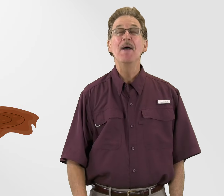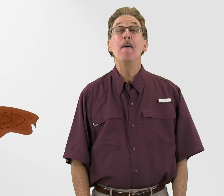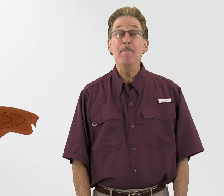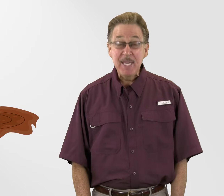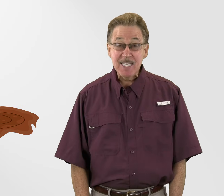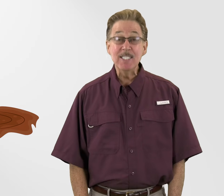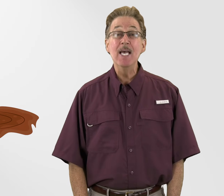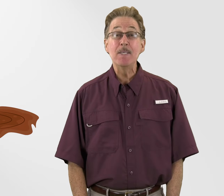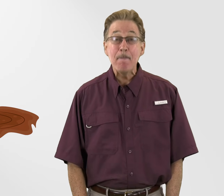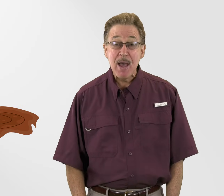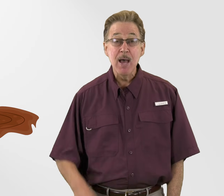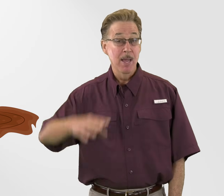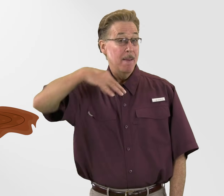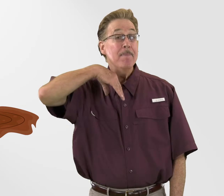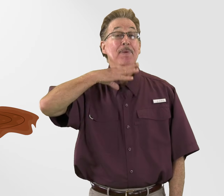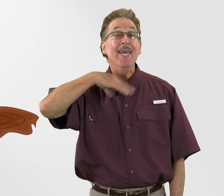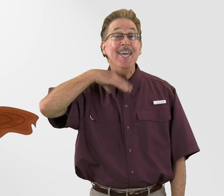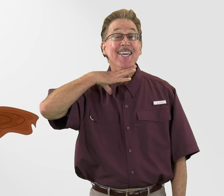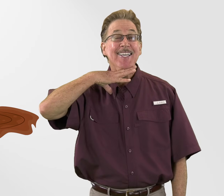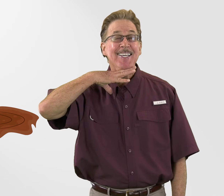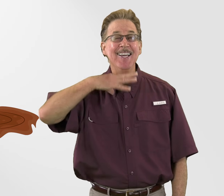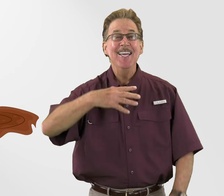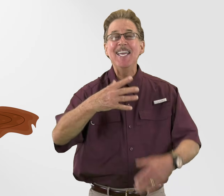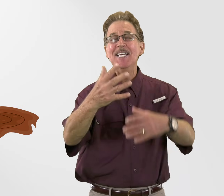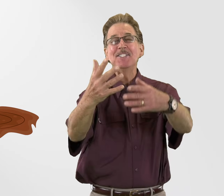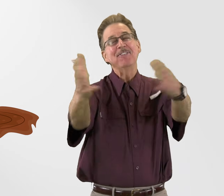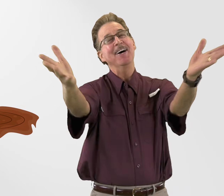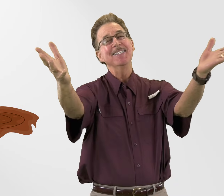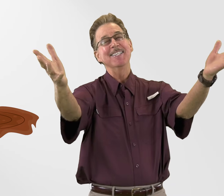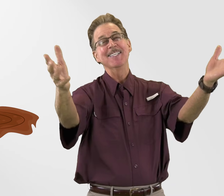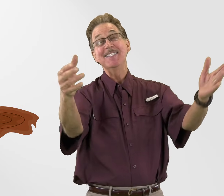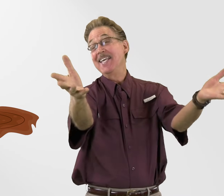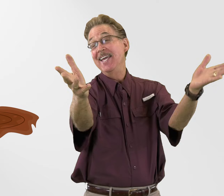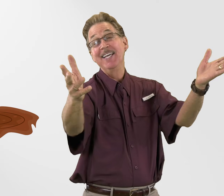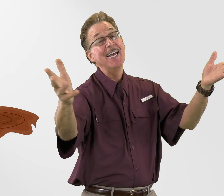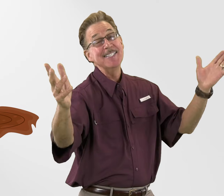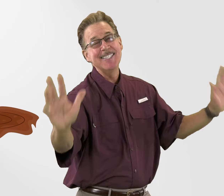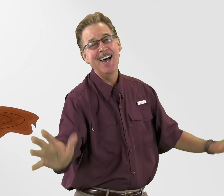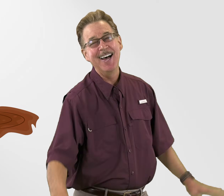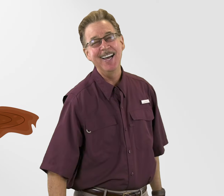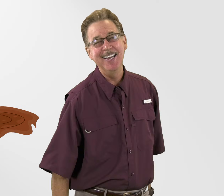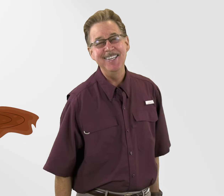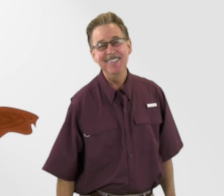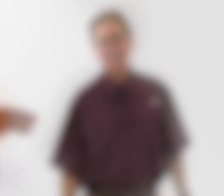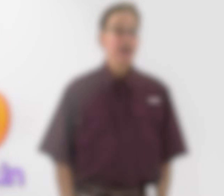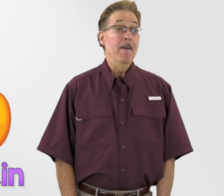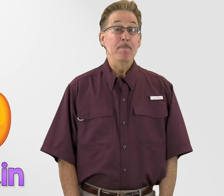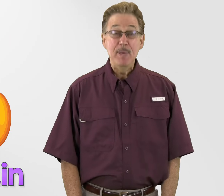P p says /p/ pig It's fun to sing and sign